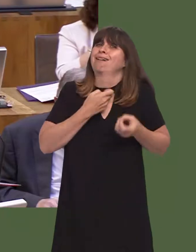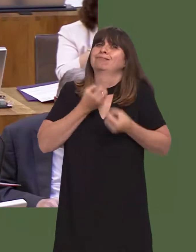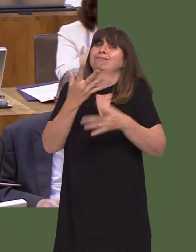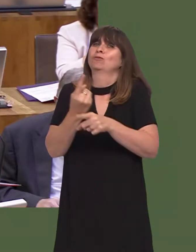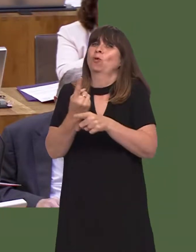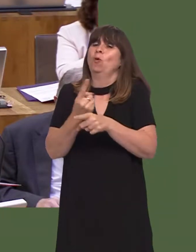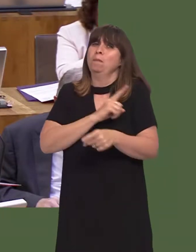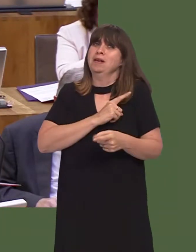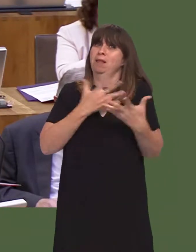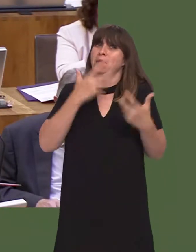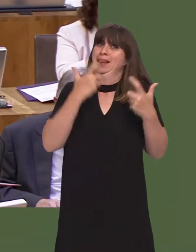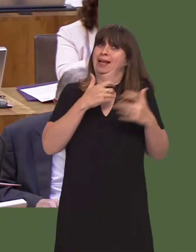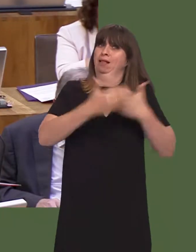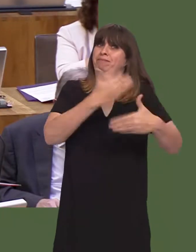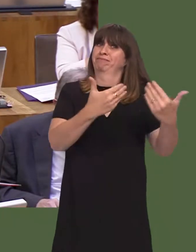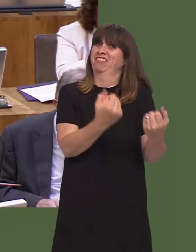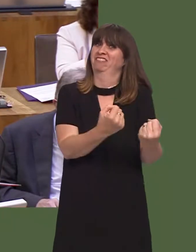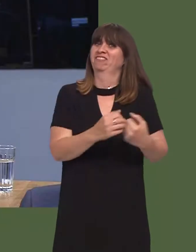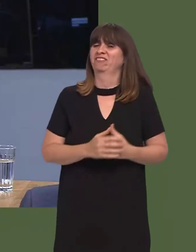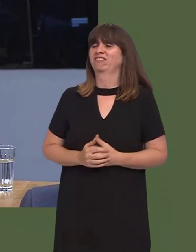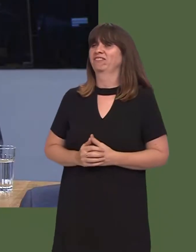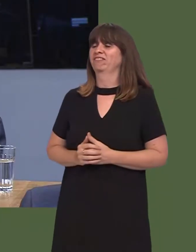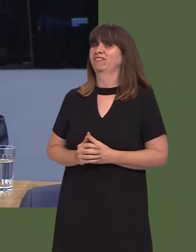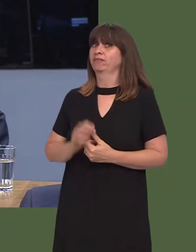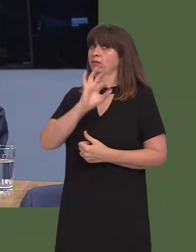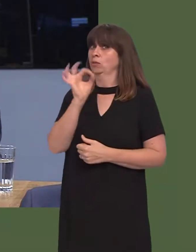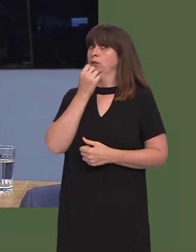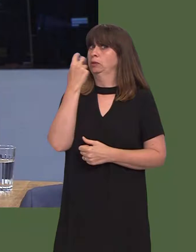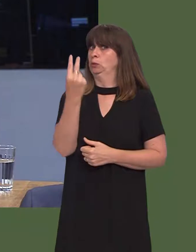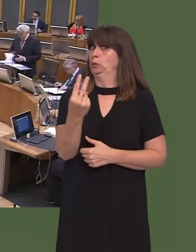while they remain current. Huw Irranca-Davies: 2. A wnaiff y Prif Weinidog